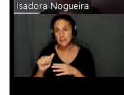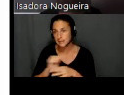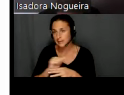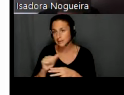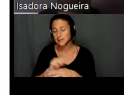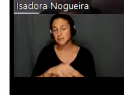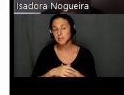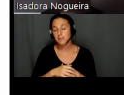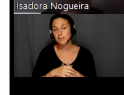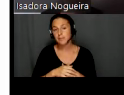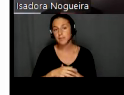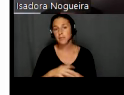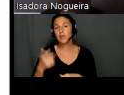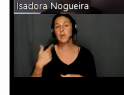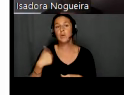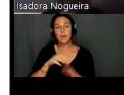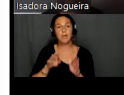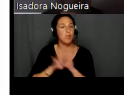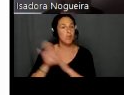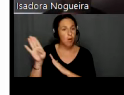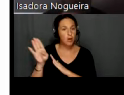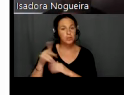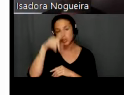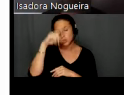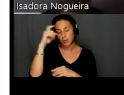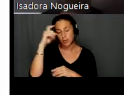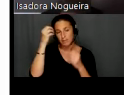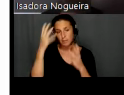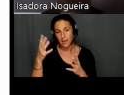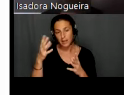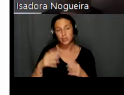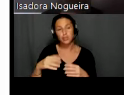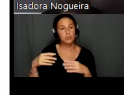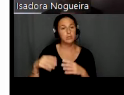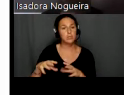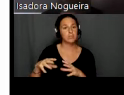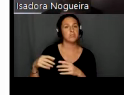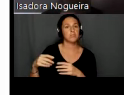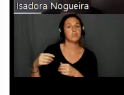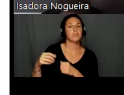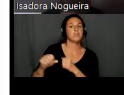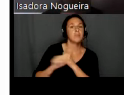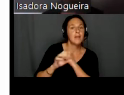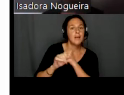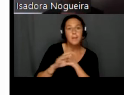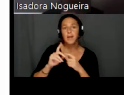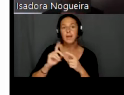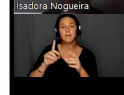and were then launching a summer informational campaign on workplace rights related to heat and wildfire smoke.